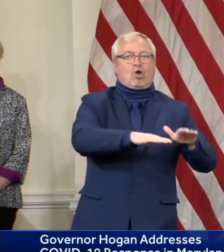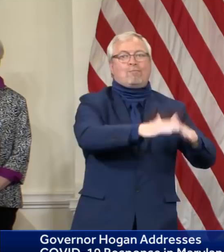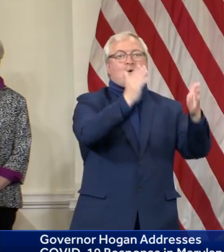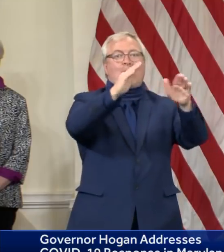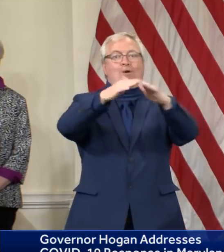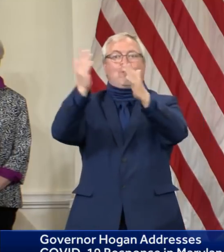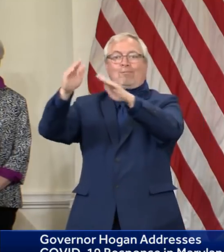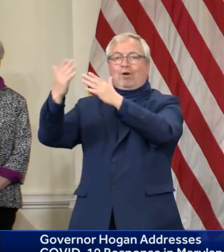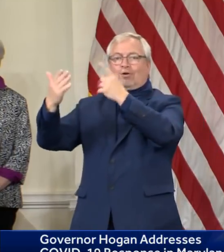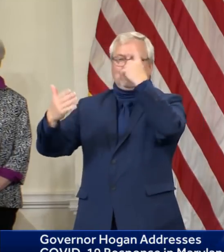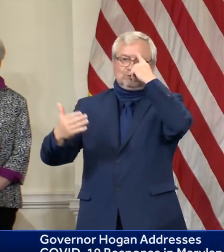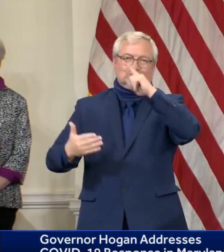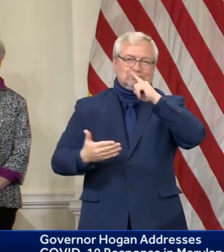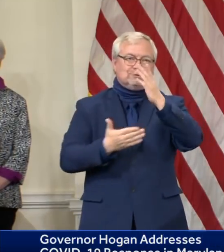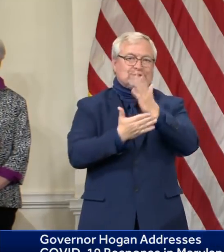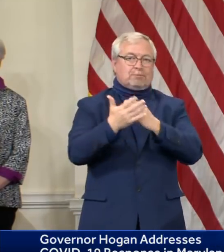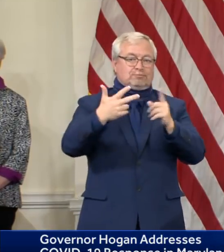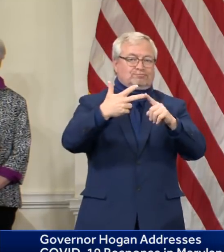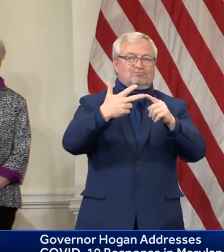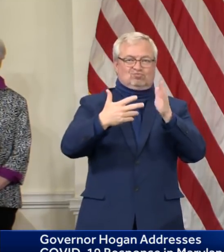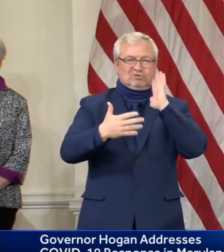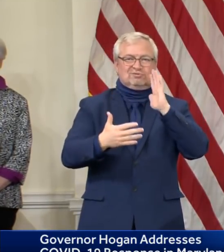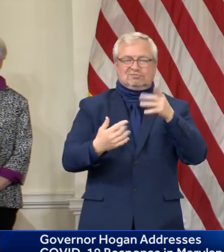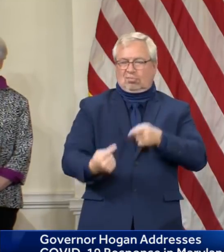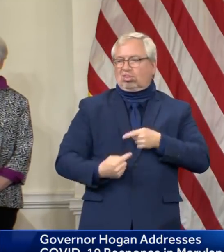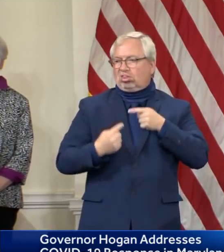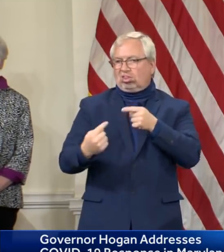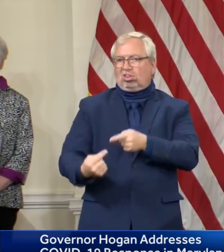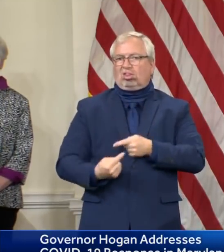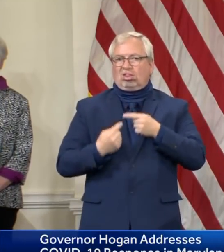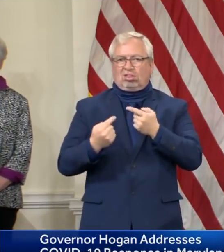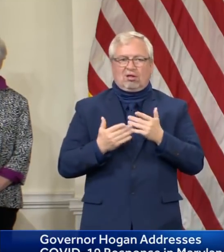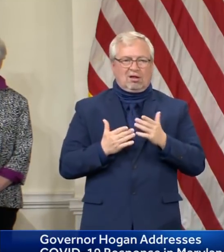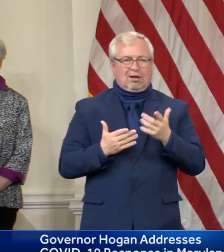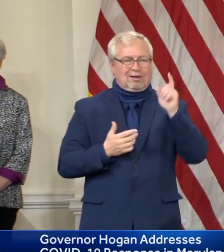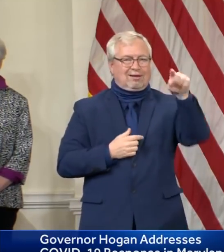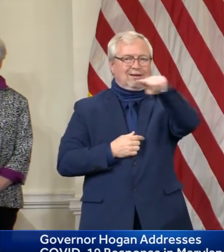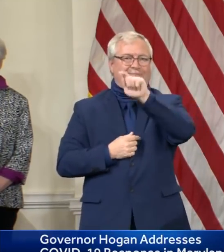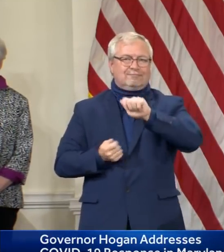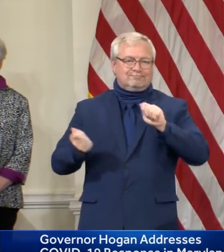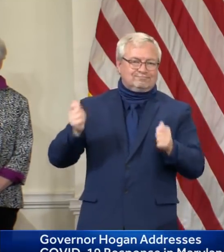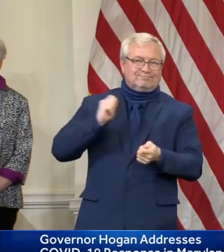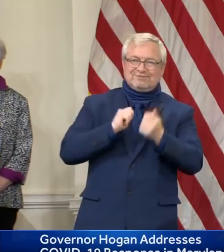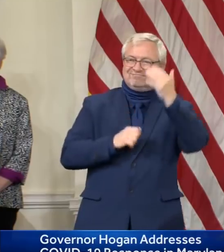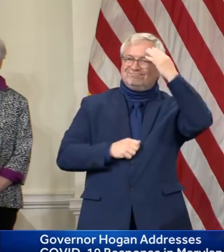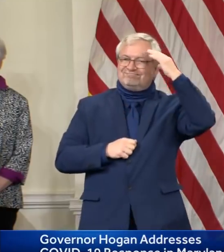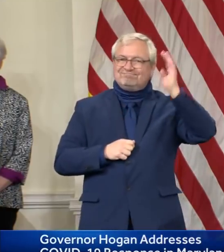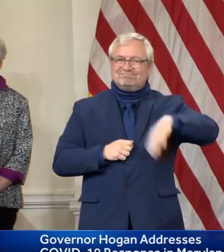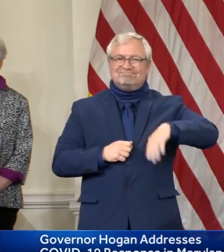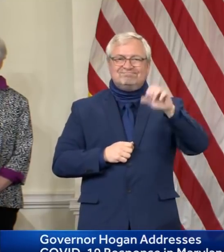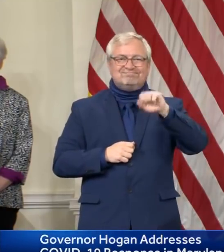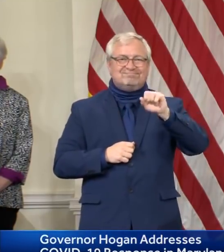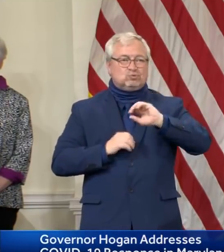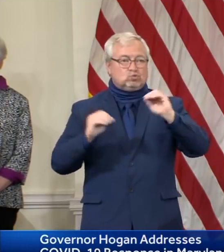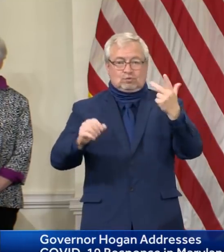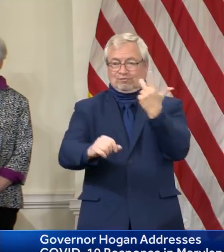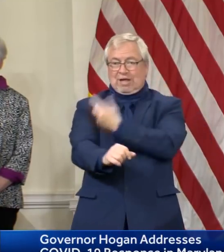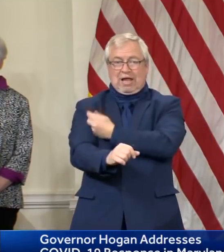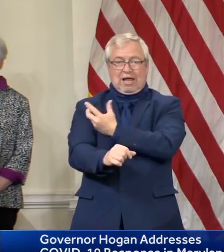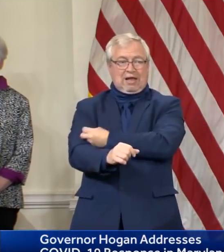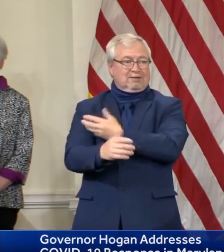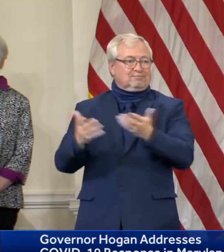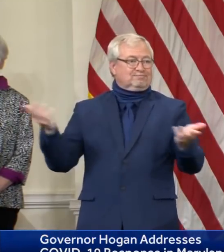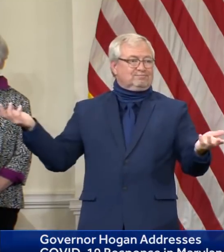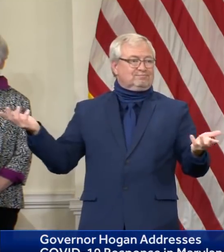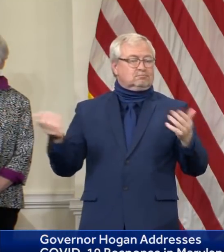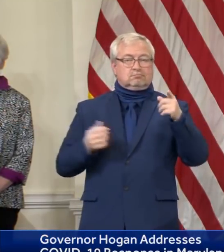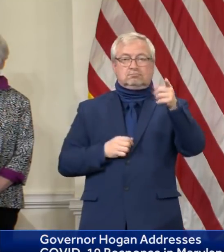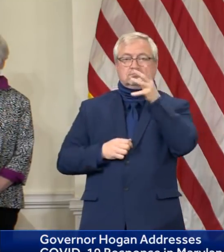EVEN WHEN WE ARE AT FACE THREE AND WE OPEN EVERYTHING, SOME BUSINESSES WILL HAVE A DIFFICULT TIME RECOVERING.